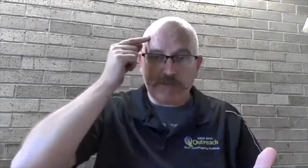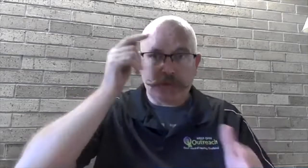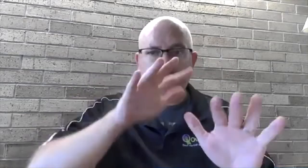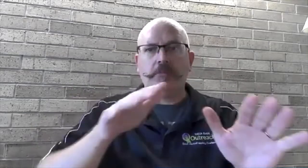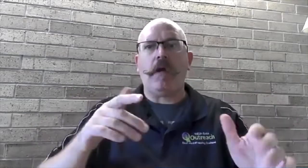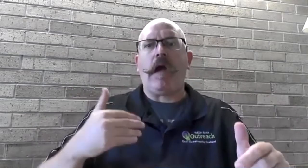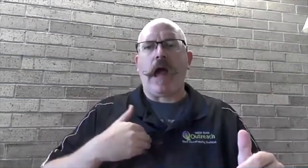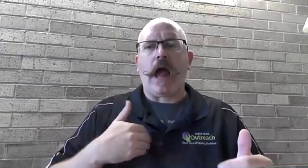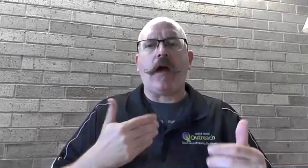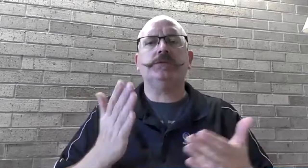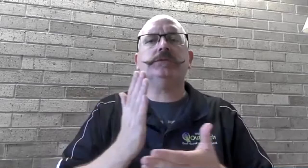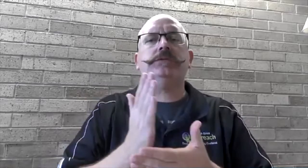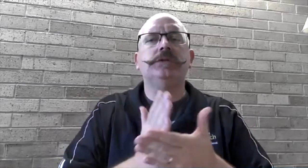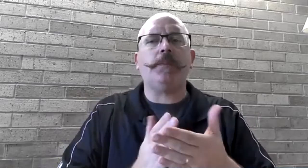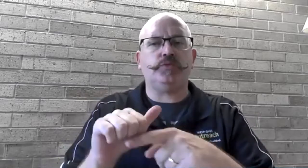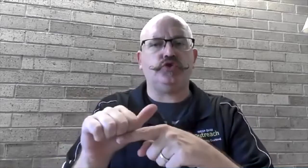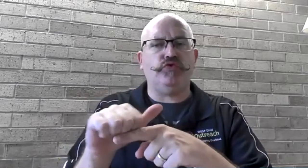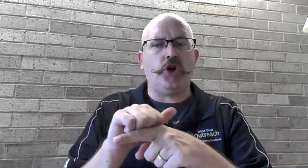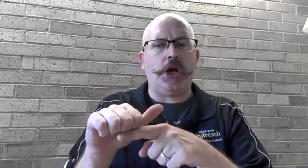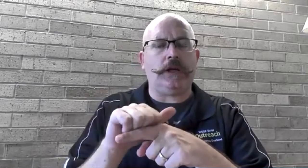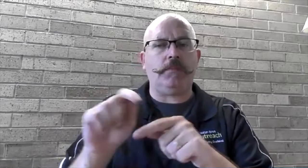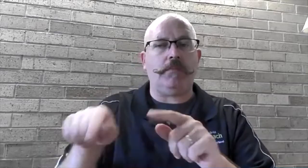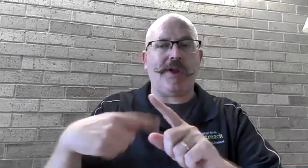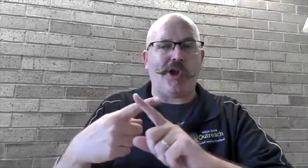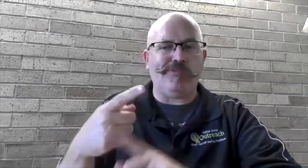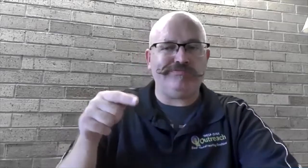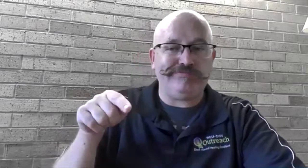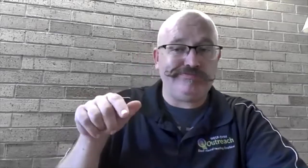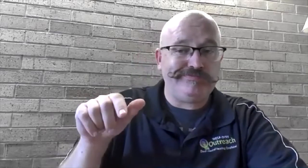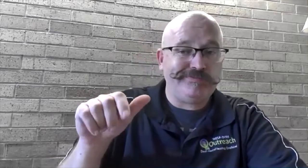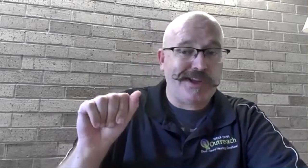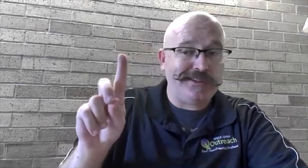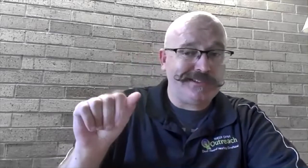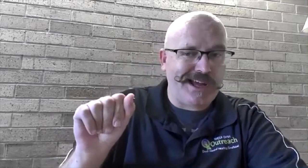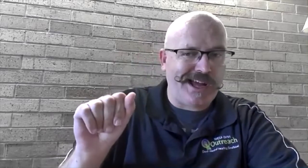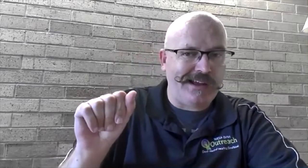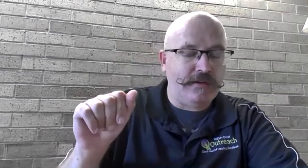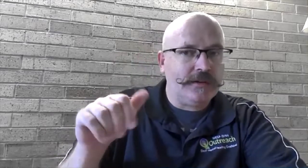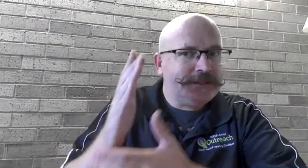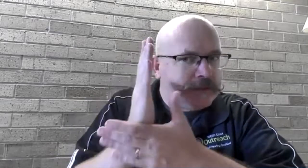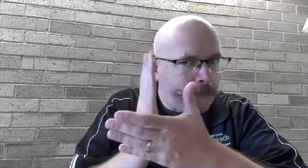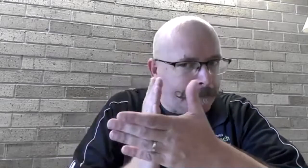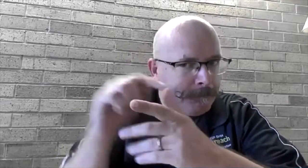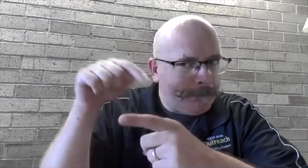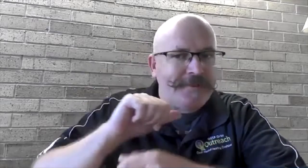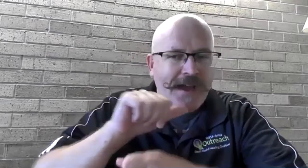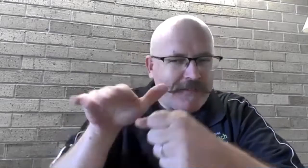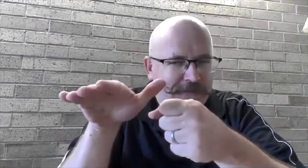or the police, or government, some of them need to be trained on the ADA. Some of them